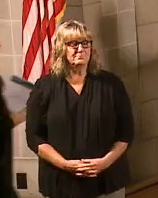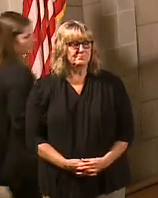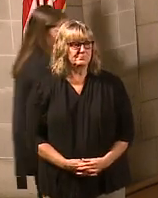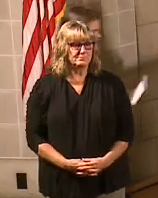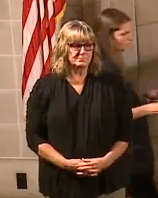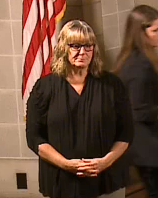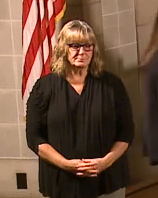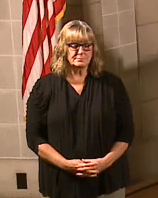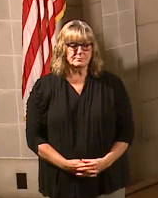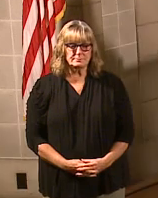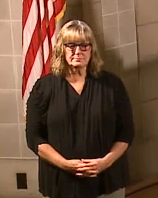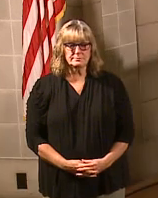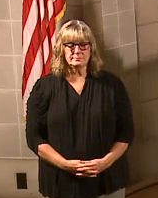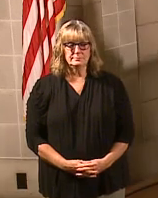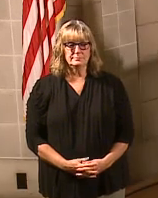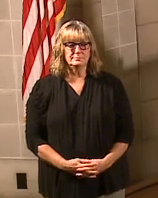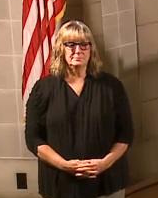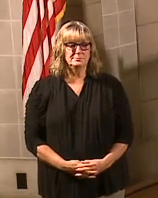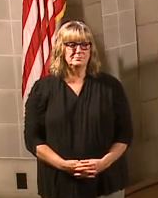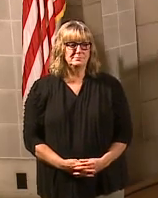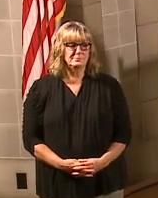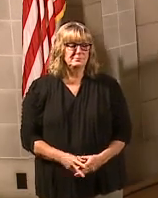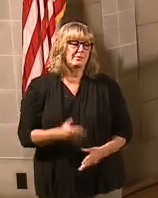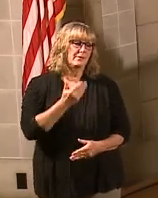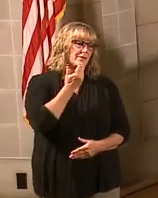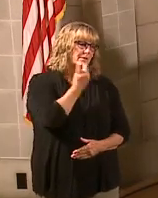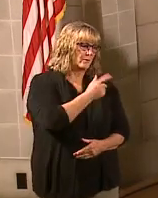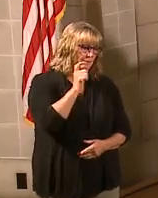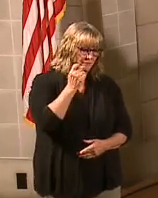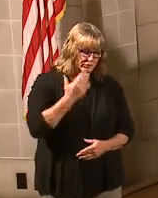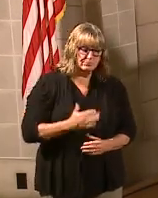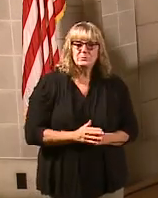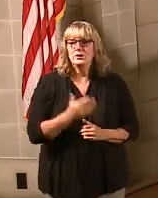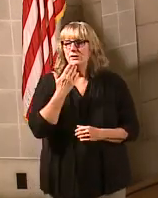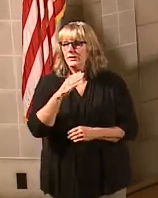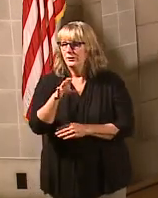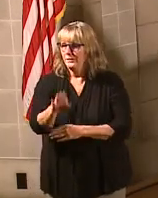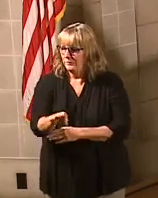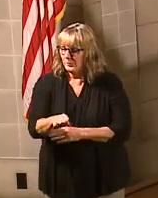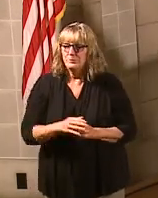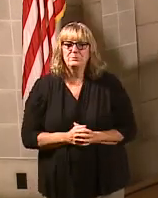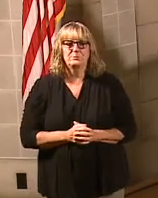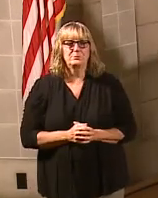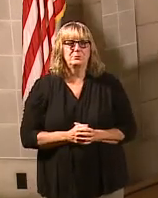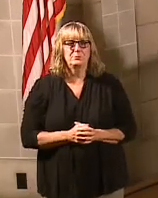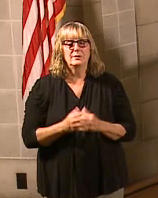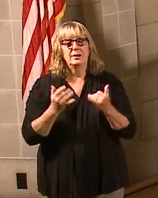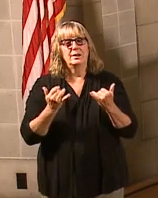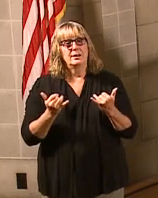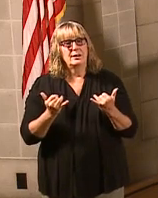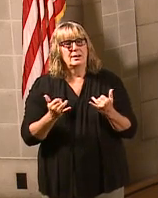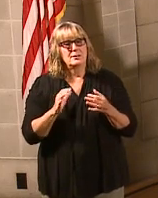DEPARTMENT OF HEALTH AND HUMAN SERVICES. SHE'S GOING TO TALK ABOUT OUR TRANSFER CENTER AND WHAT WE HAVE